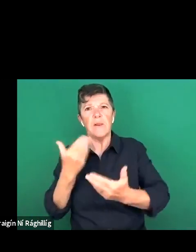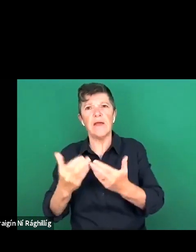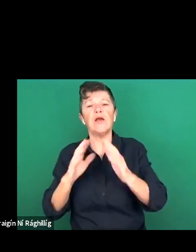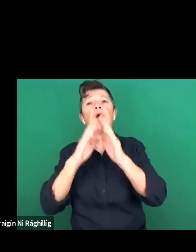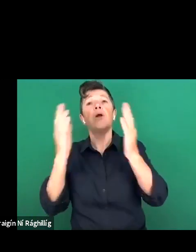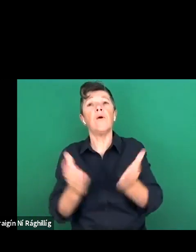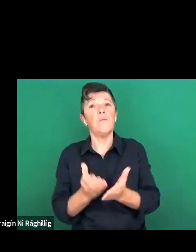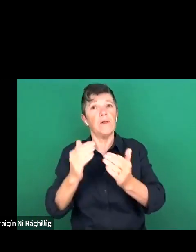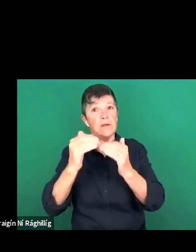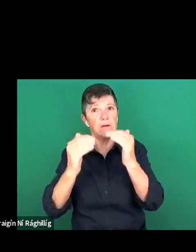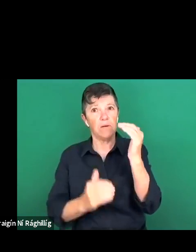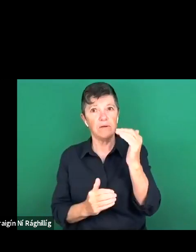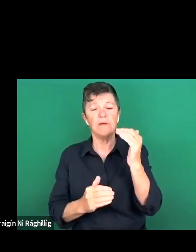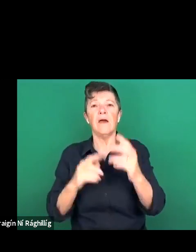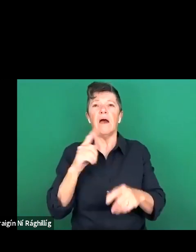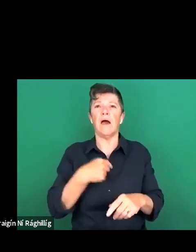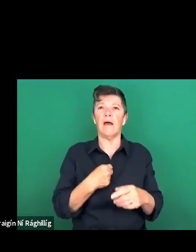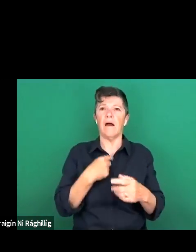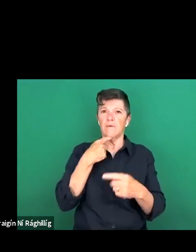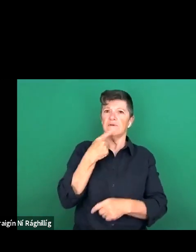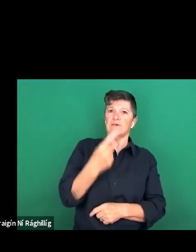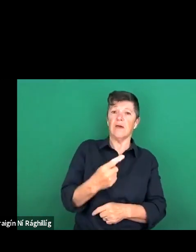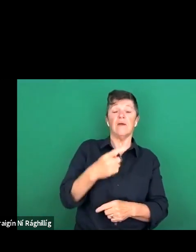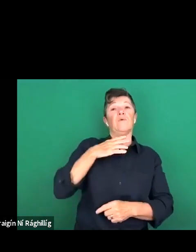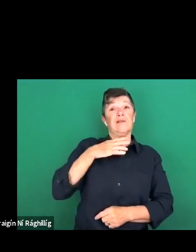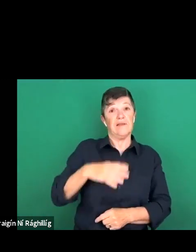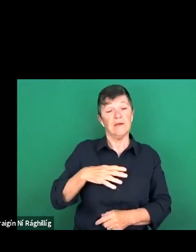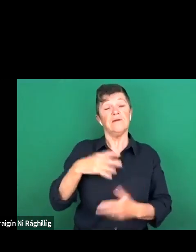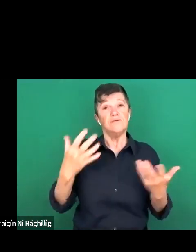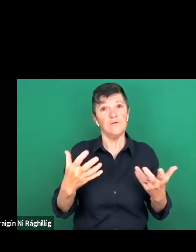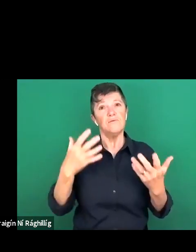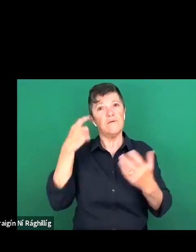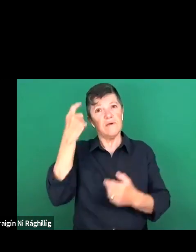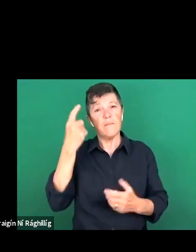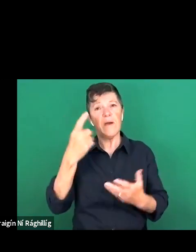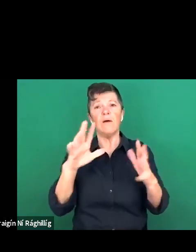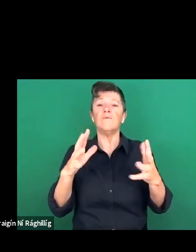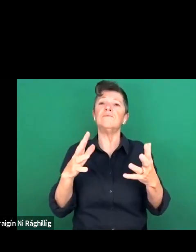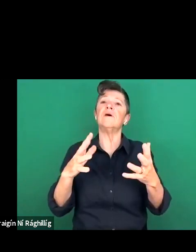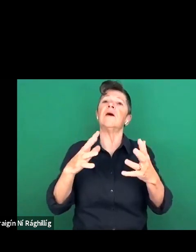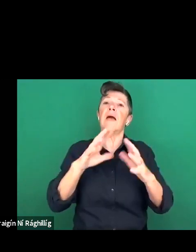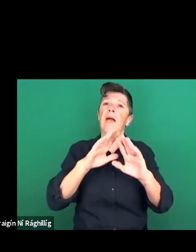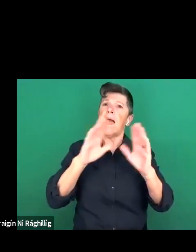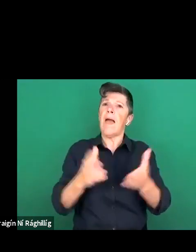In this talk I first set out how the nation state has been the dominant unit of analysis